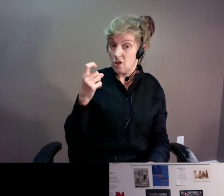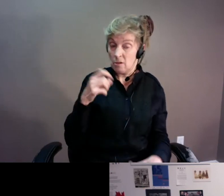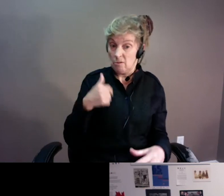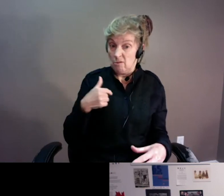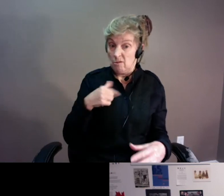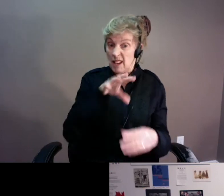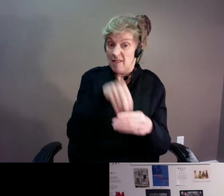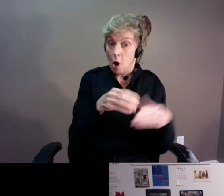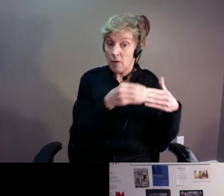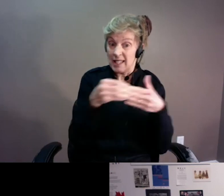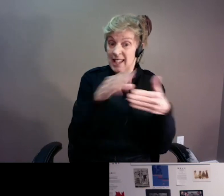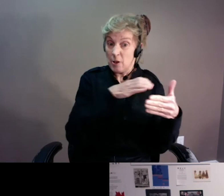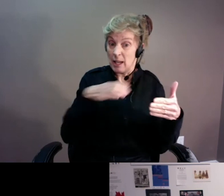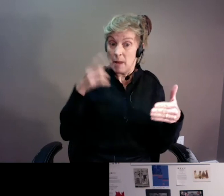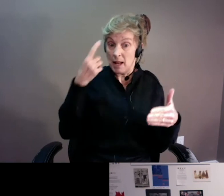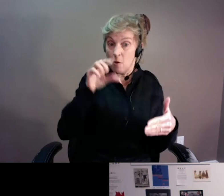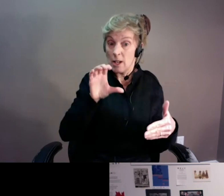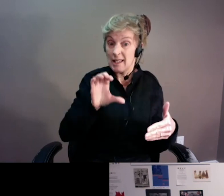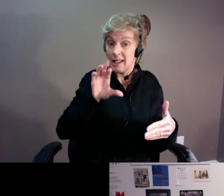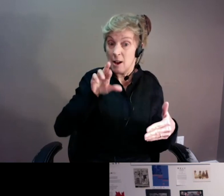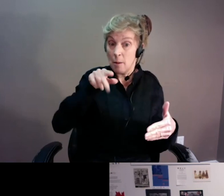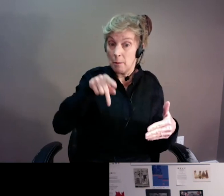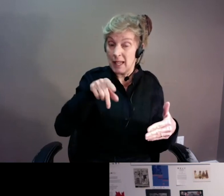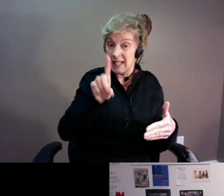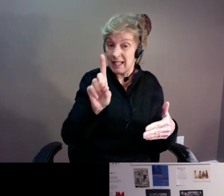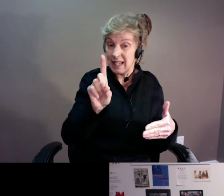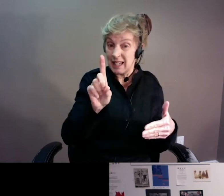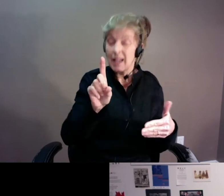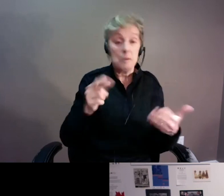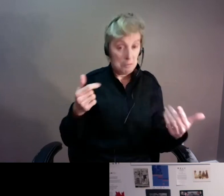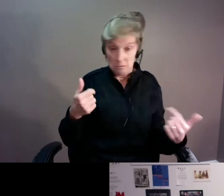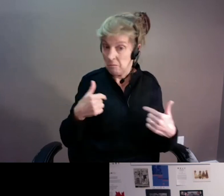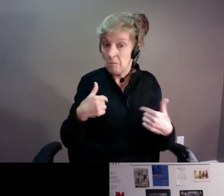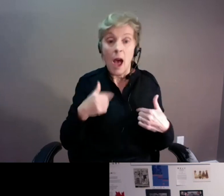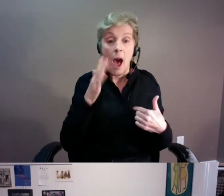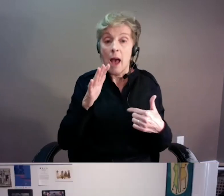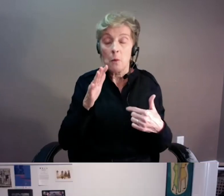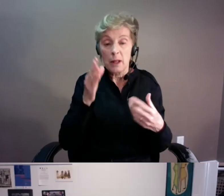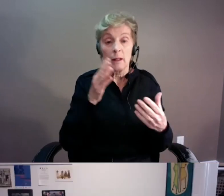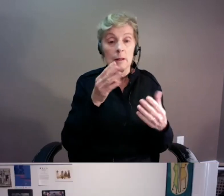happy to do that. I think it's very important that Canada be front and center on this issue.